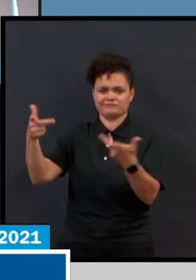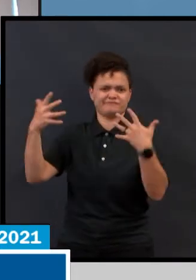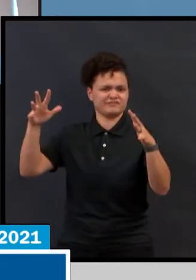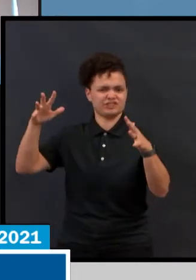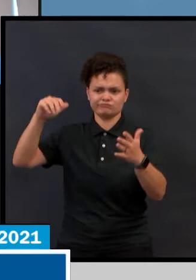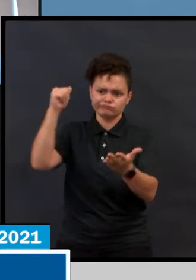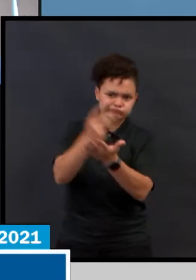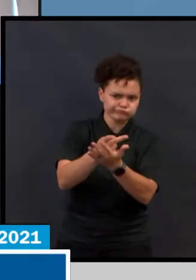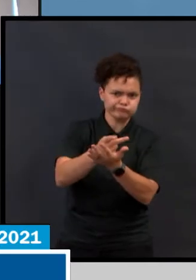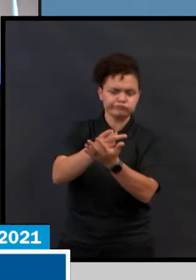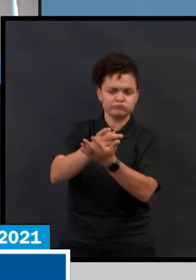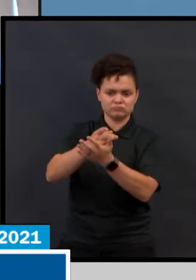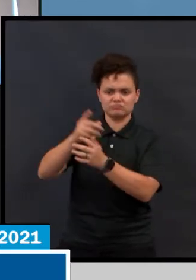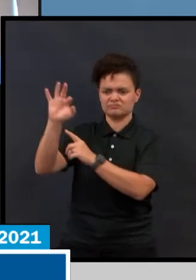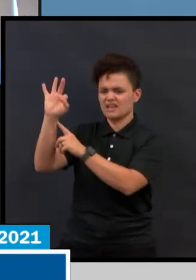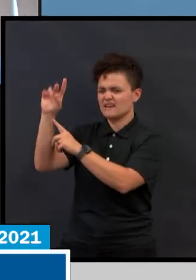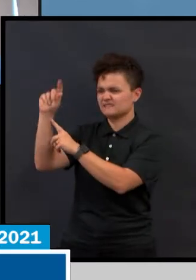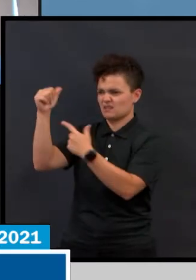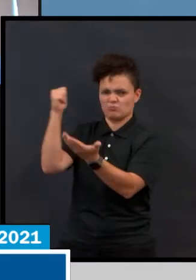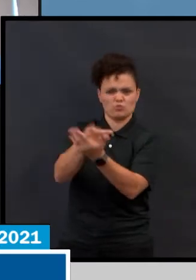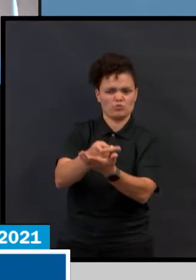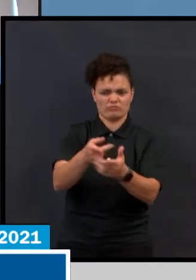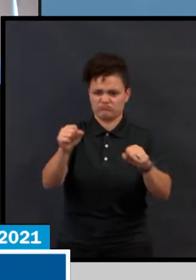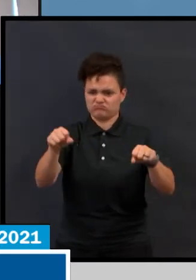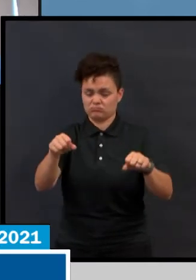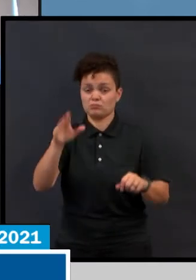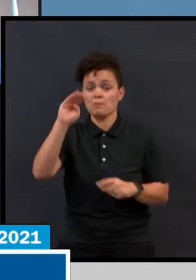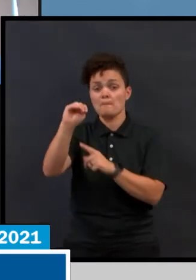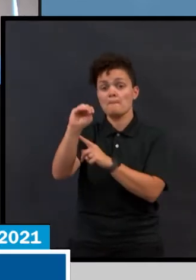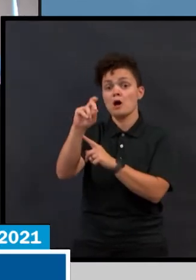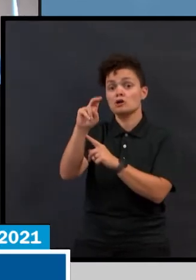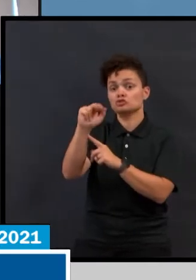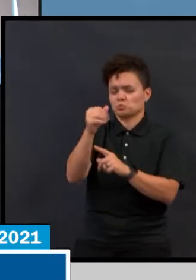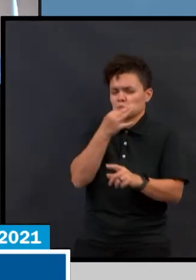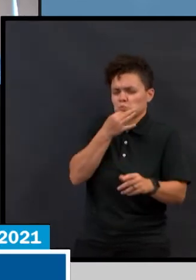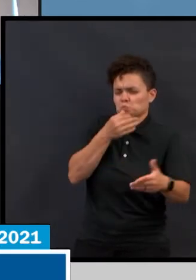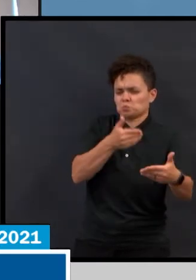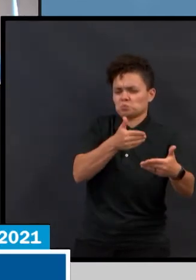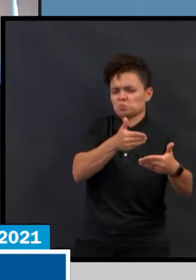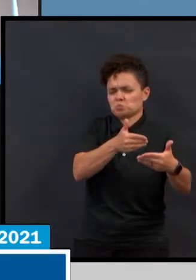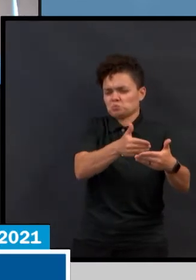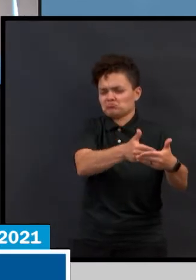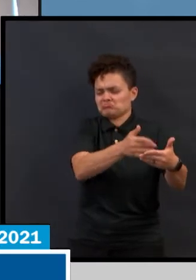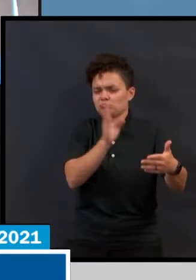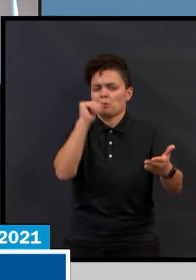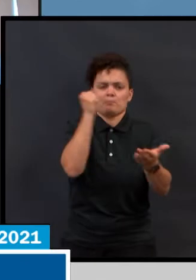behind that and johnson johnson i anticipate is is going to be fully approved here very soon